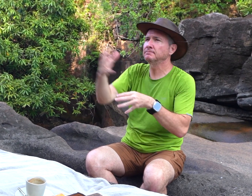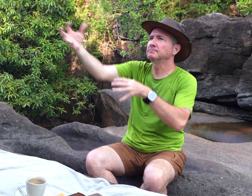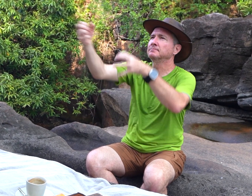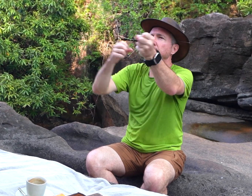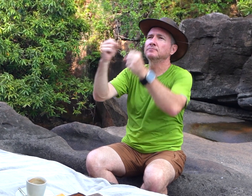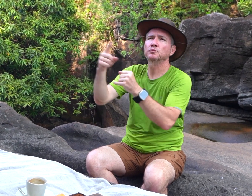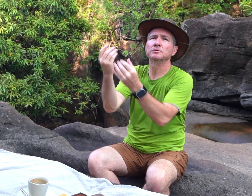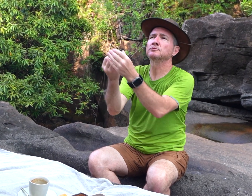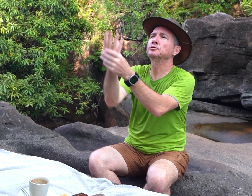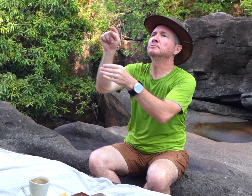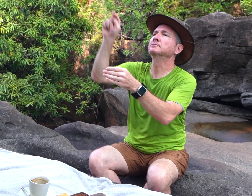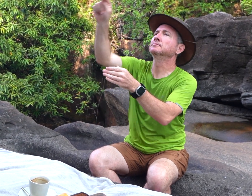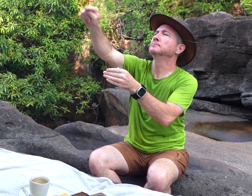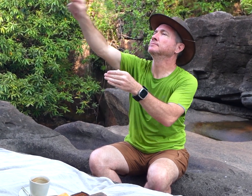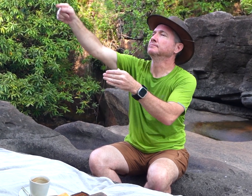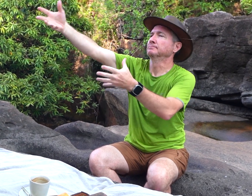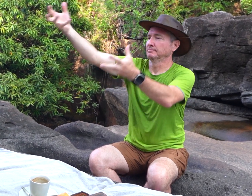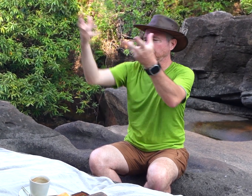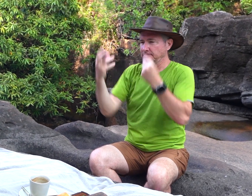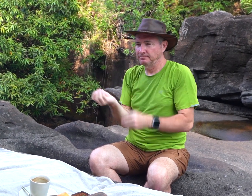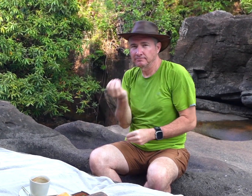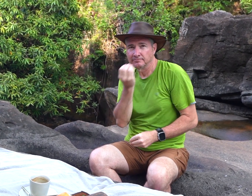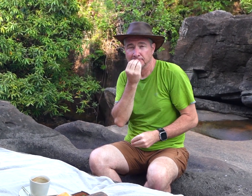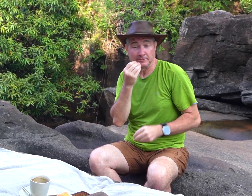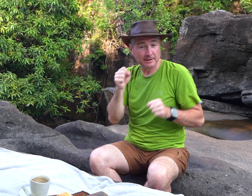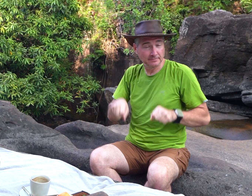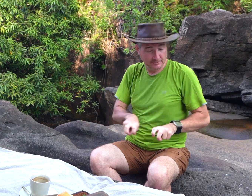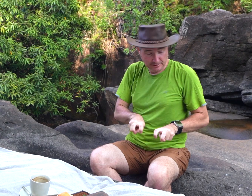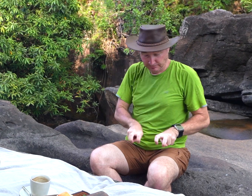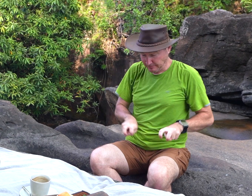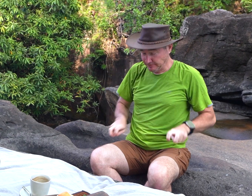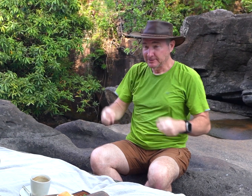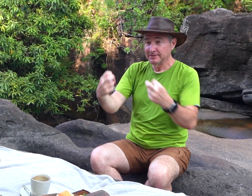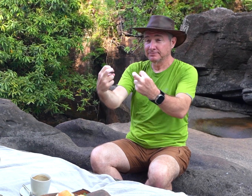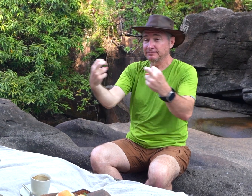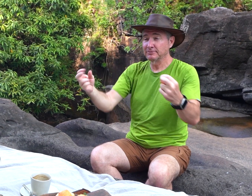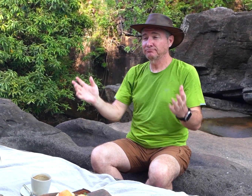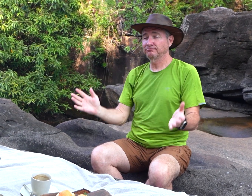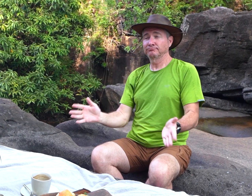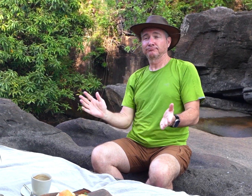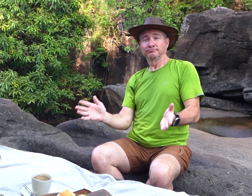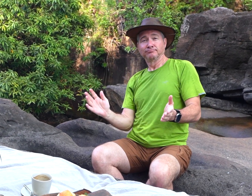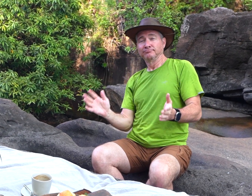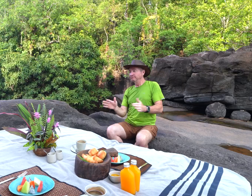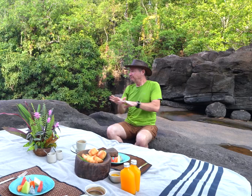with a locally grown spread to eat. There’s plenty of seating here for groups.